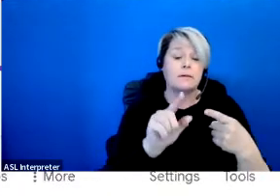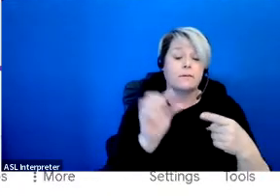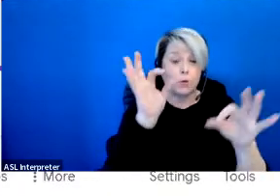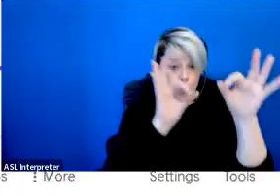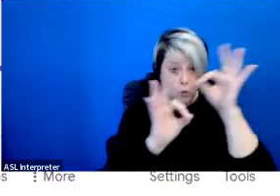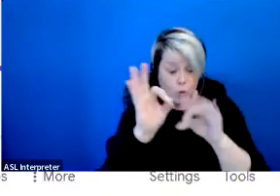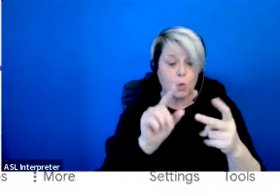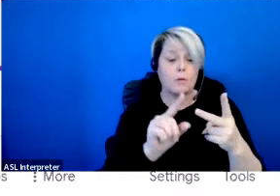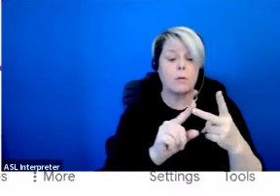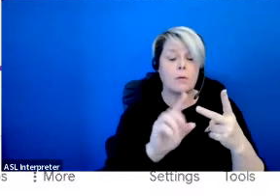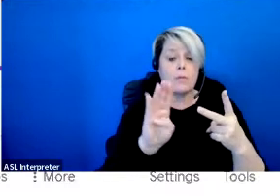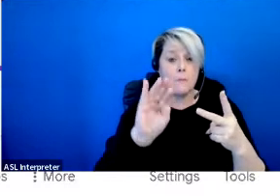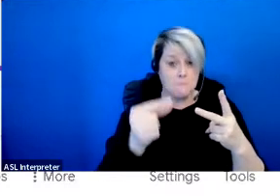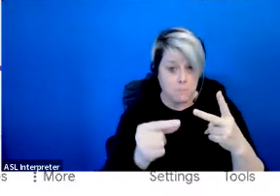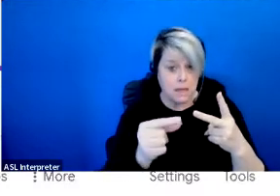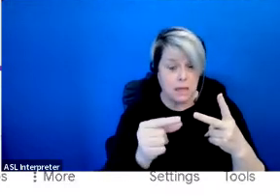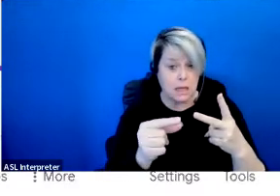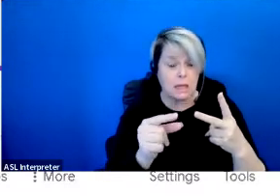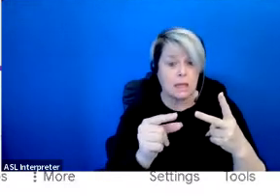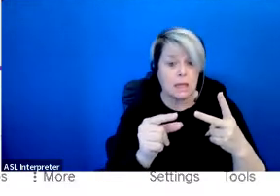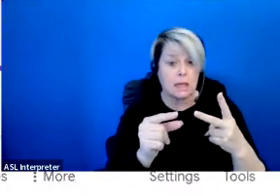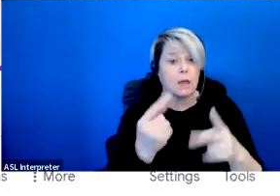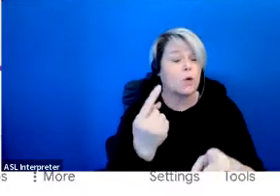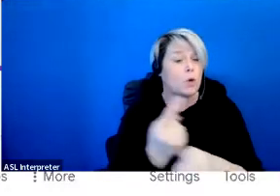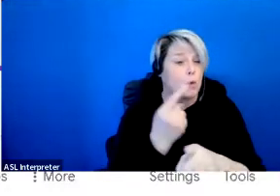work and personal research. So if search tip works